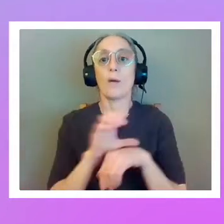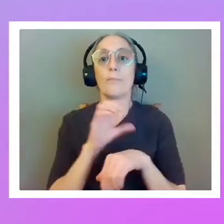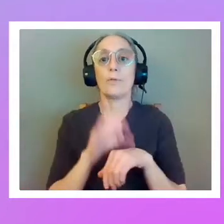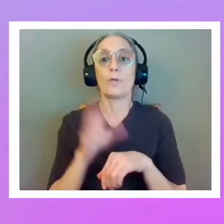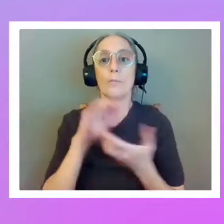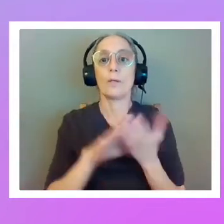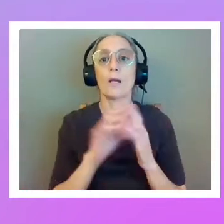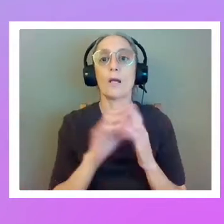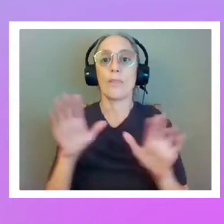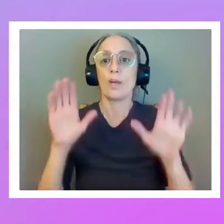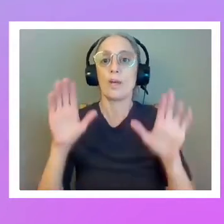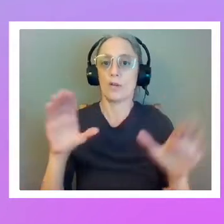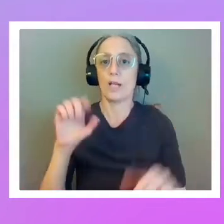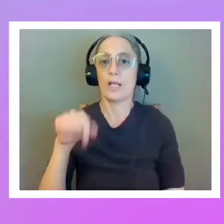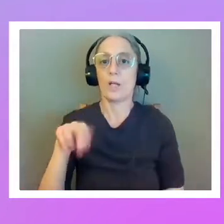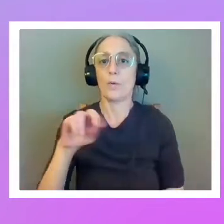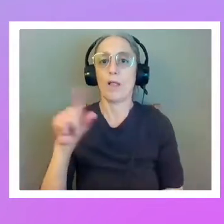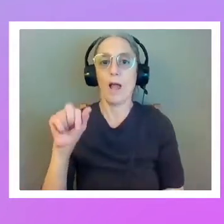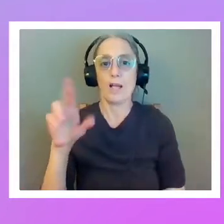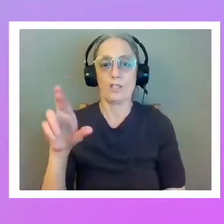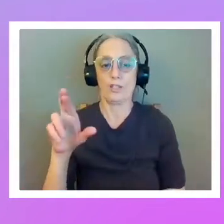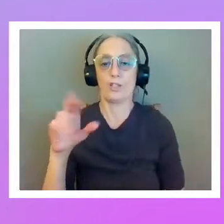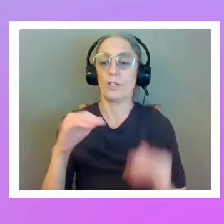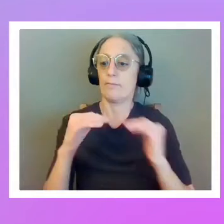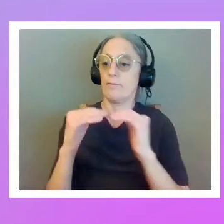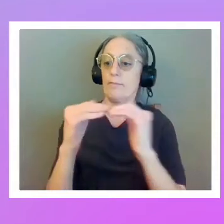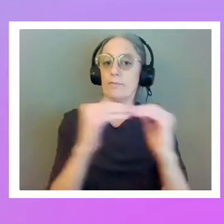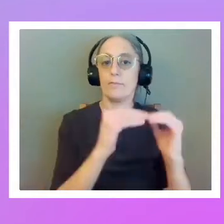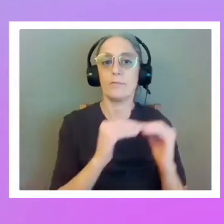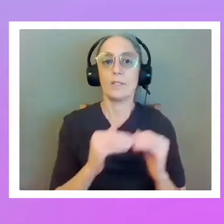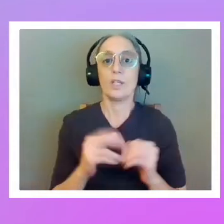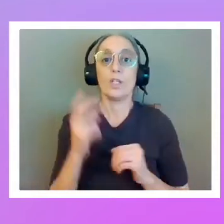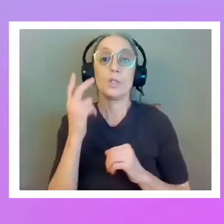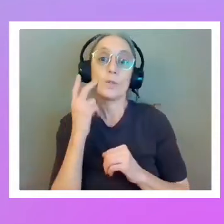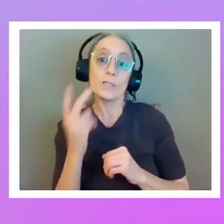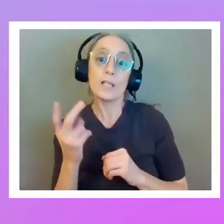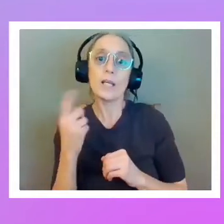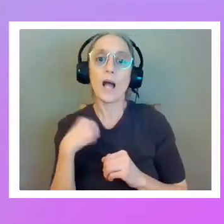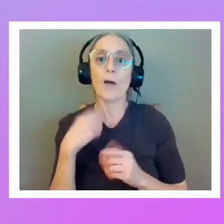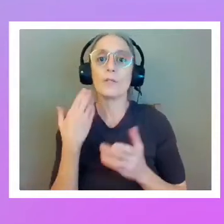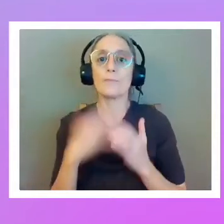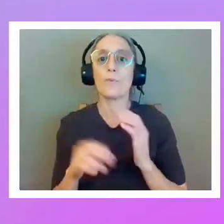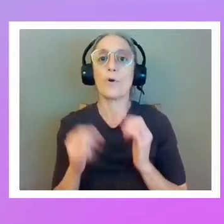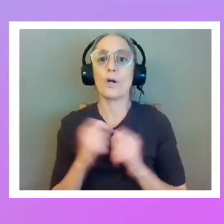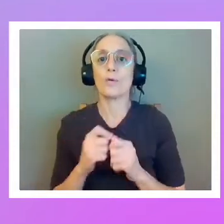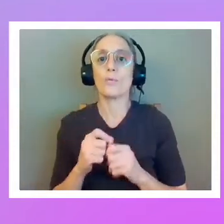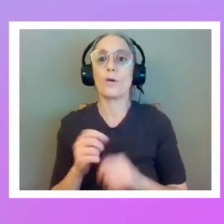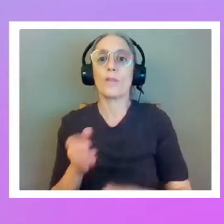You see I was born with short arms and being a well decorated veteran, an amputee himself.